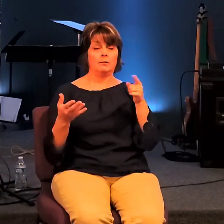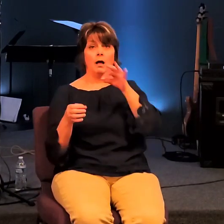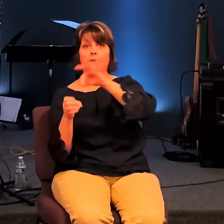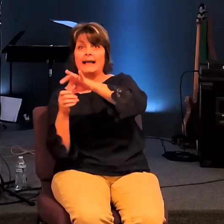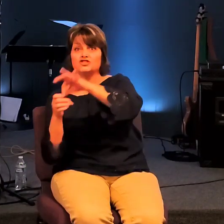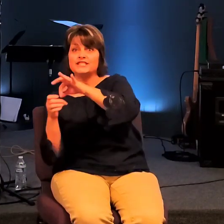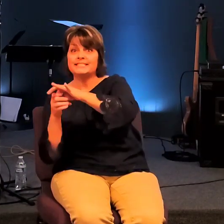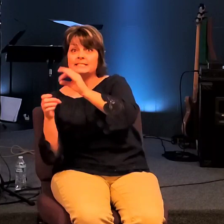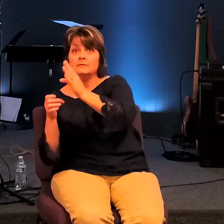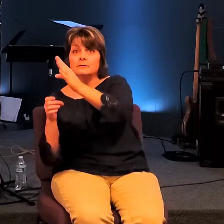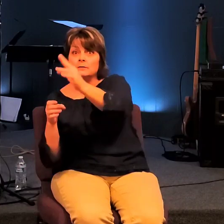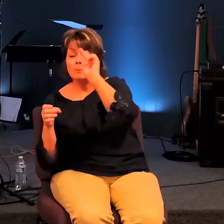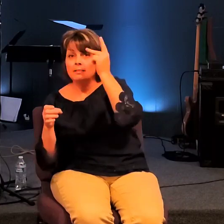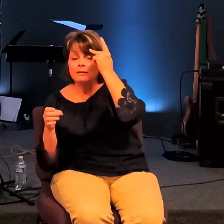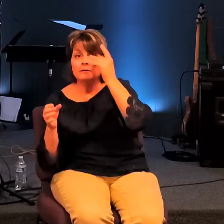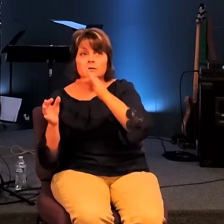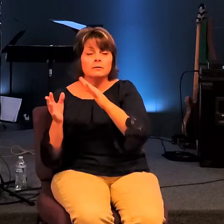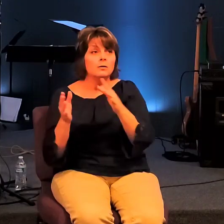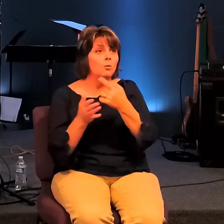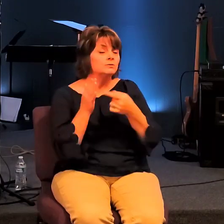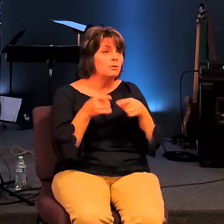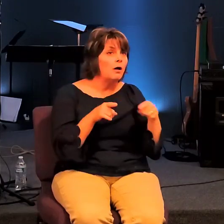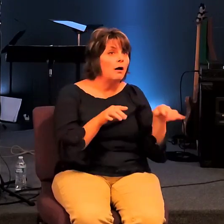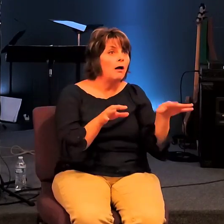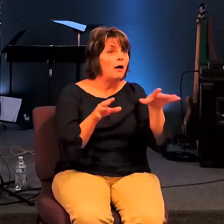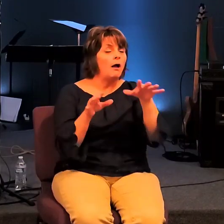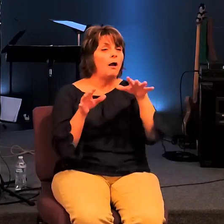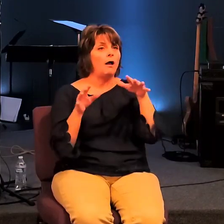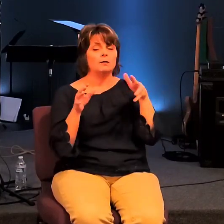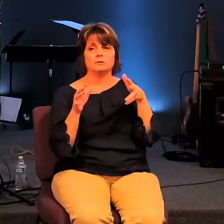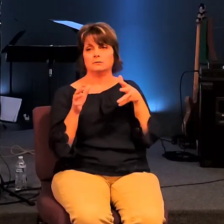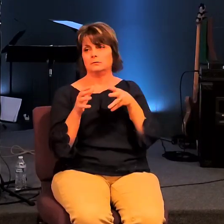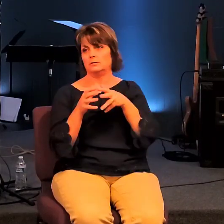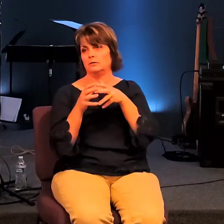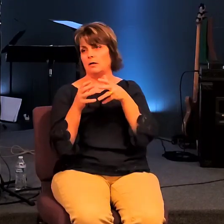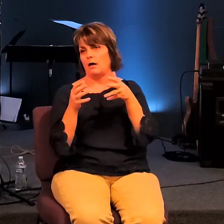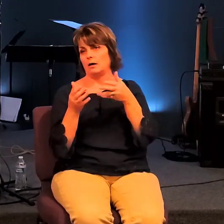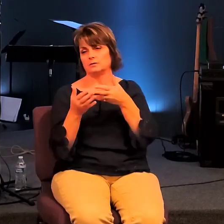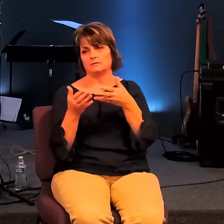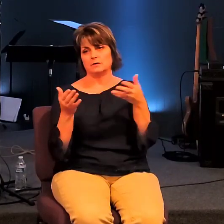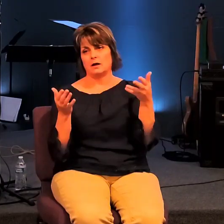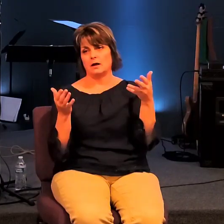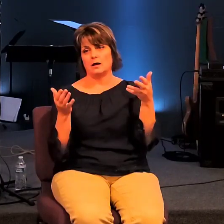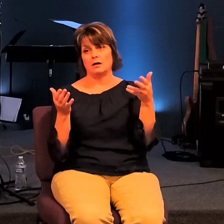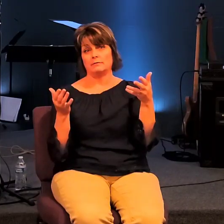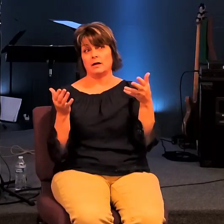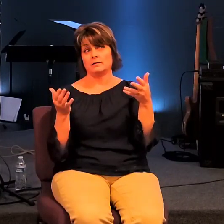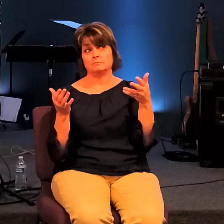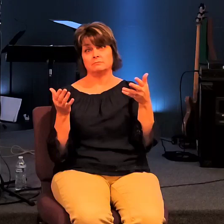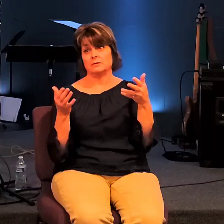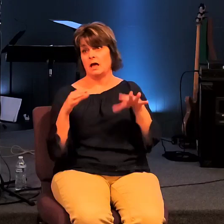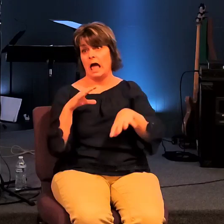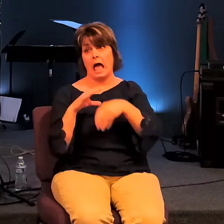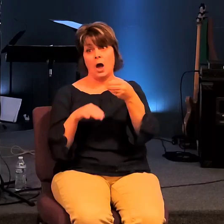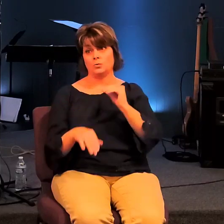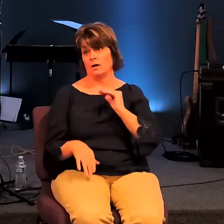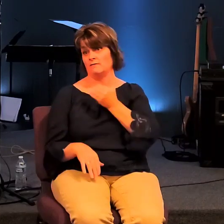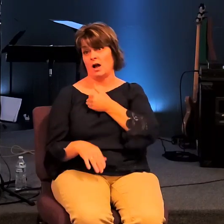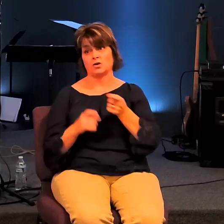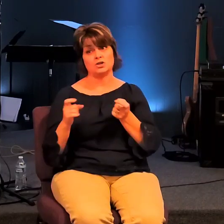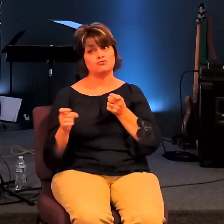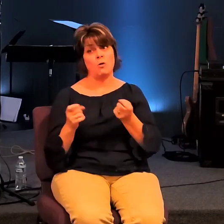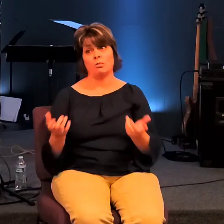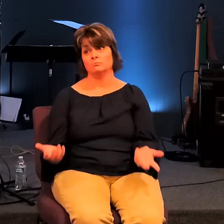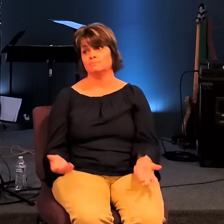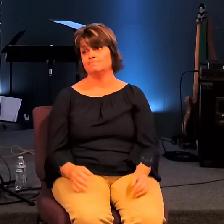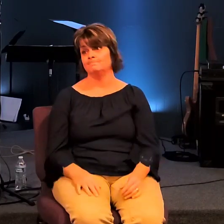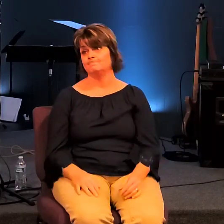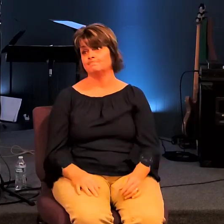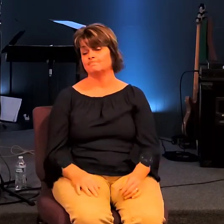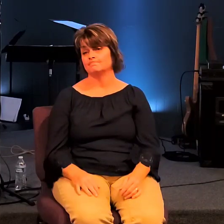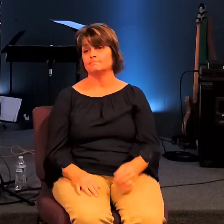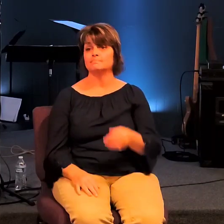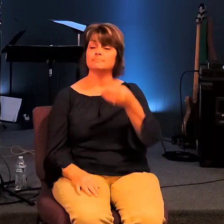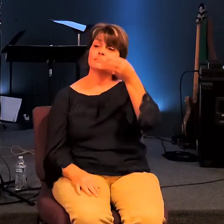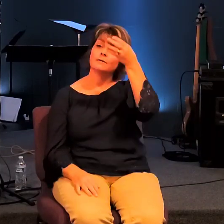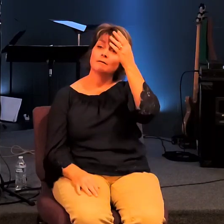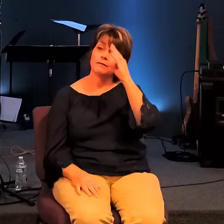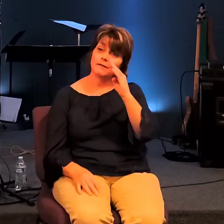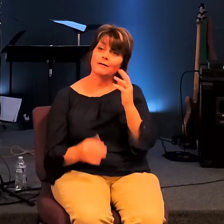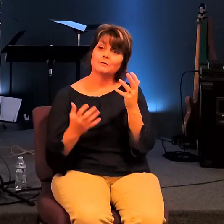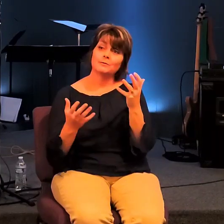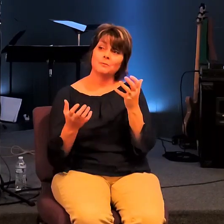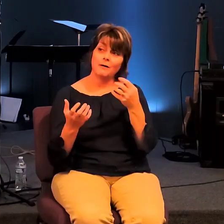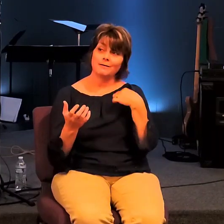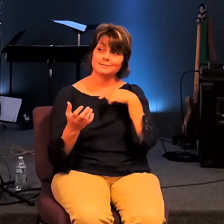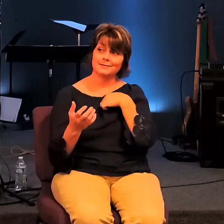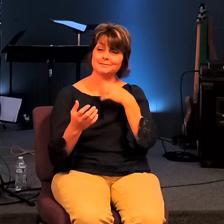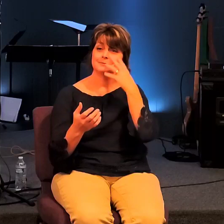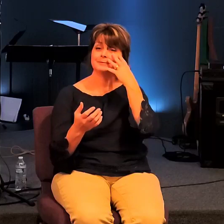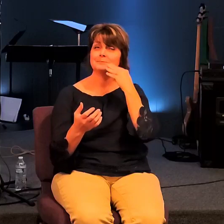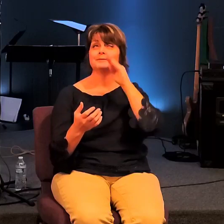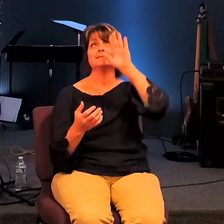going on with you lots of stuff that are completely out of our control and God wants us to experience